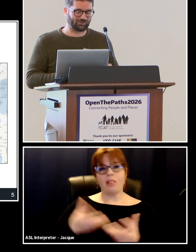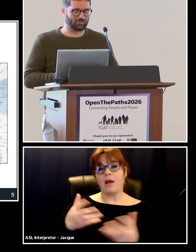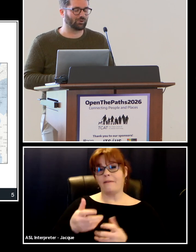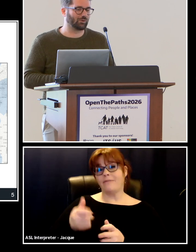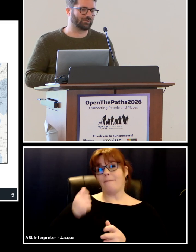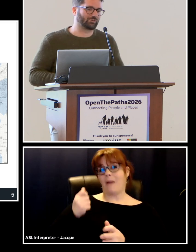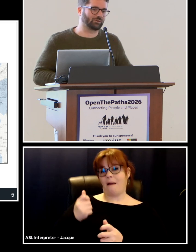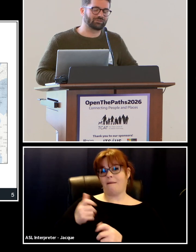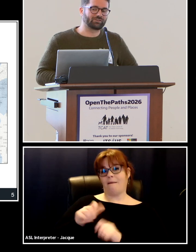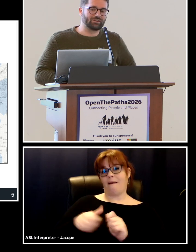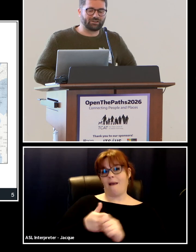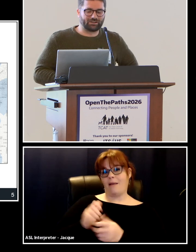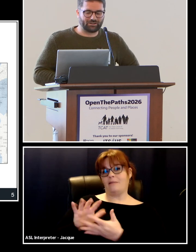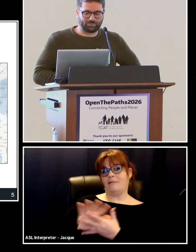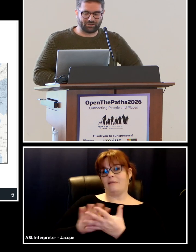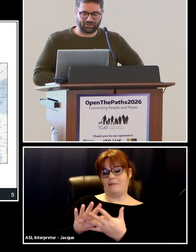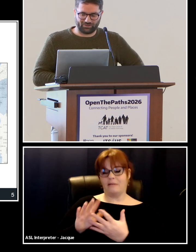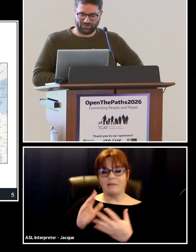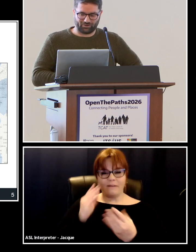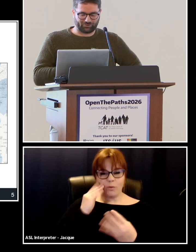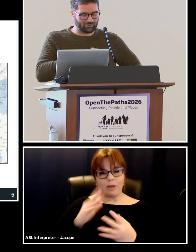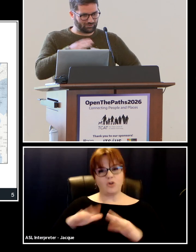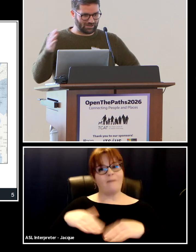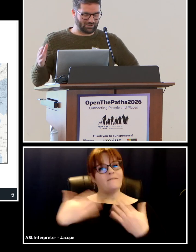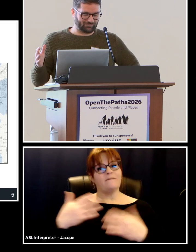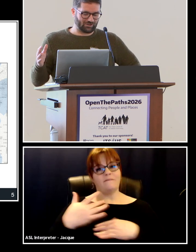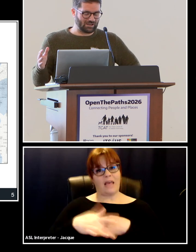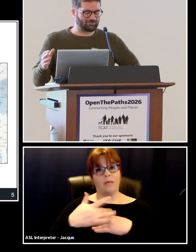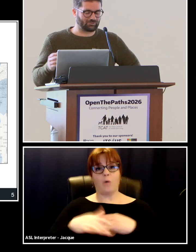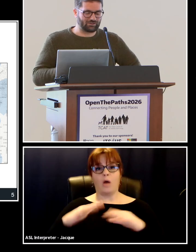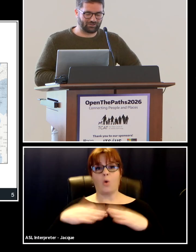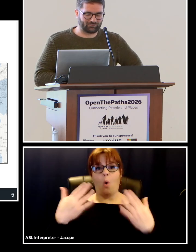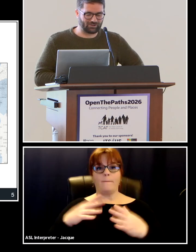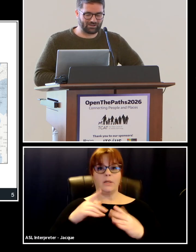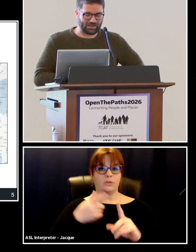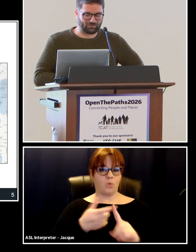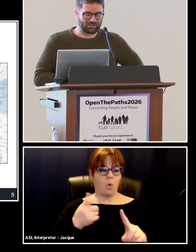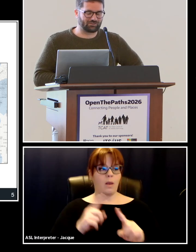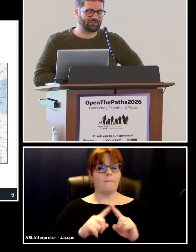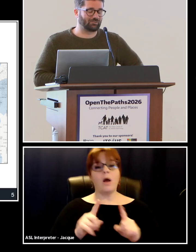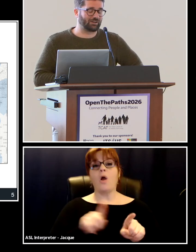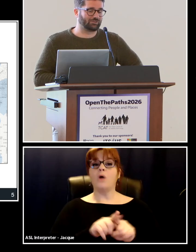available open source. Uh but they also create a front front this frontend application that allows